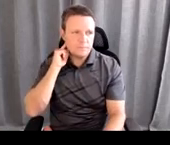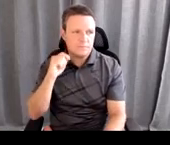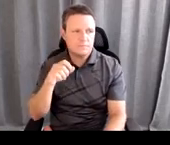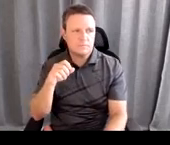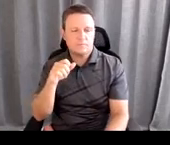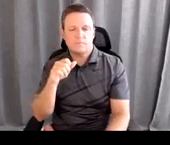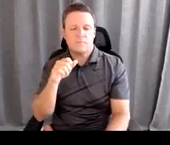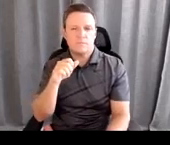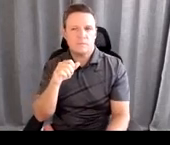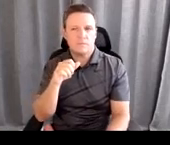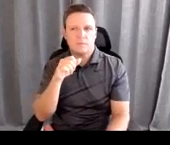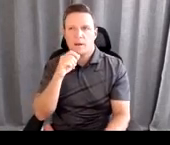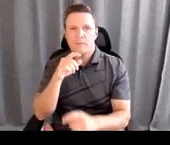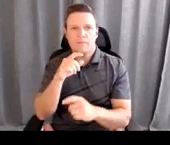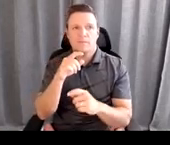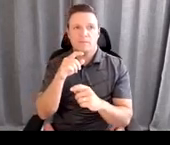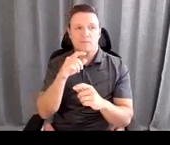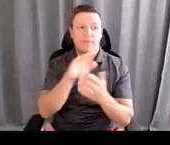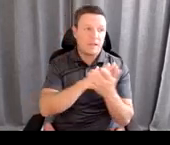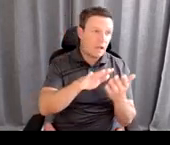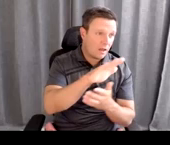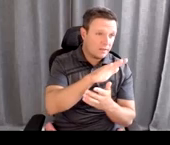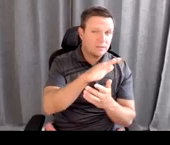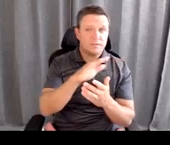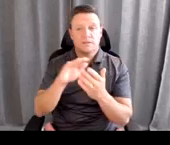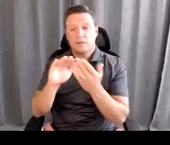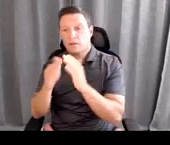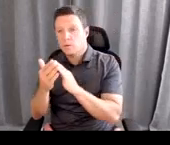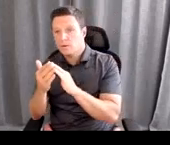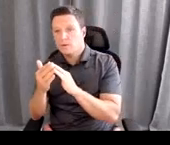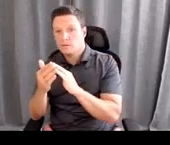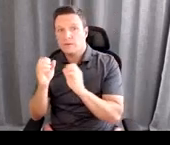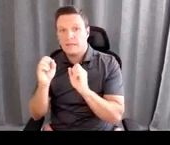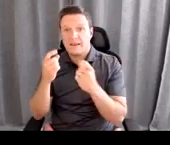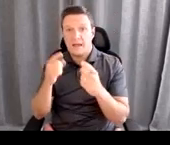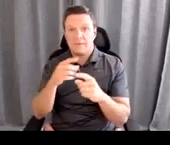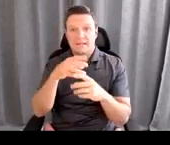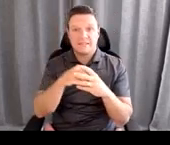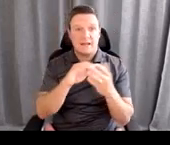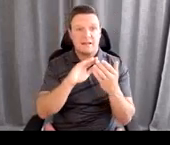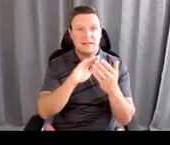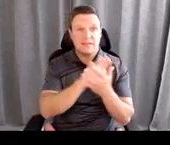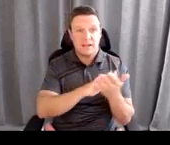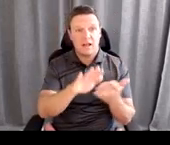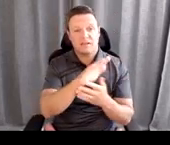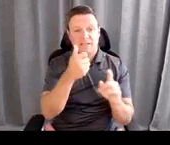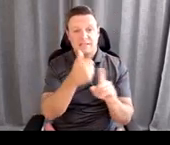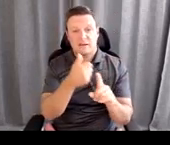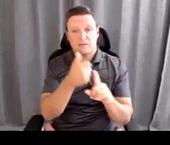the college and the community, but in the in the college itself. Again, oftentimes